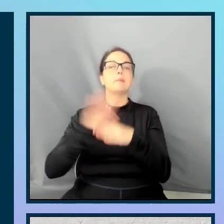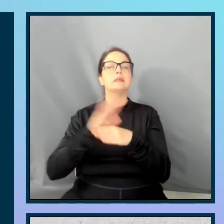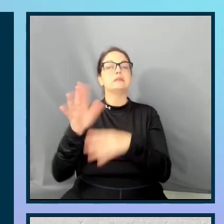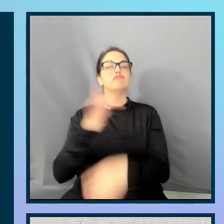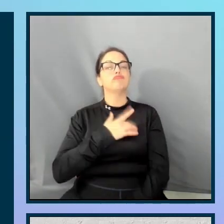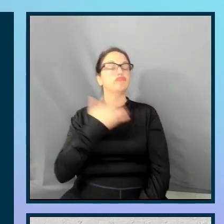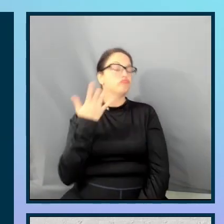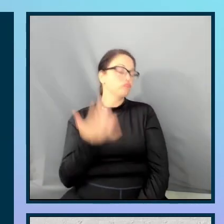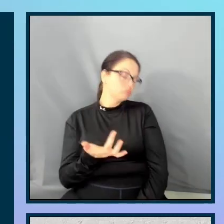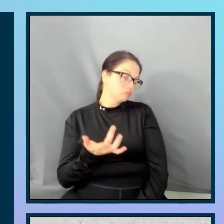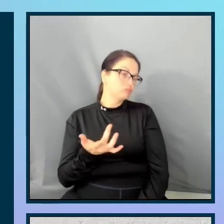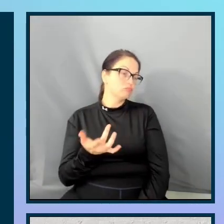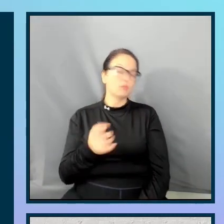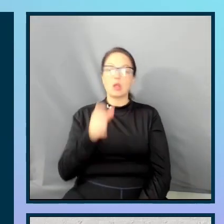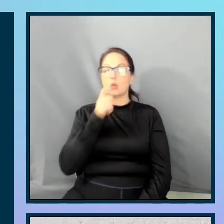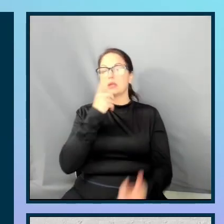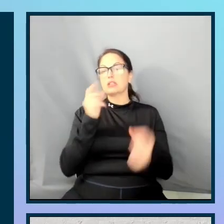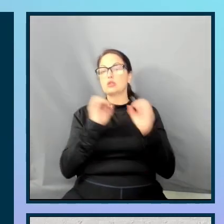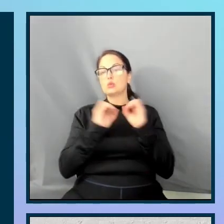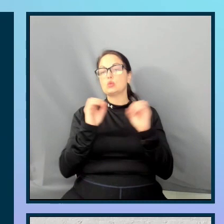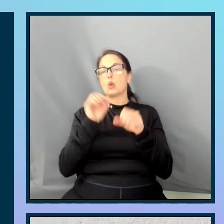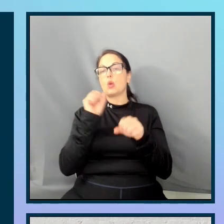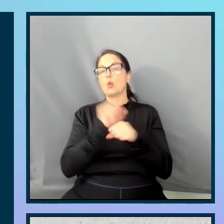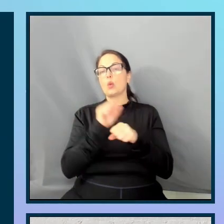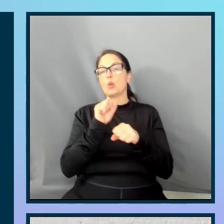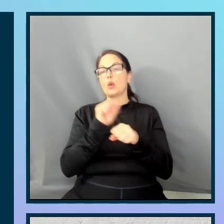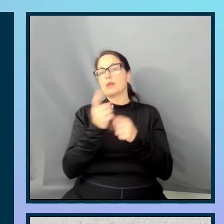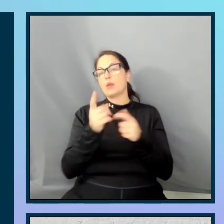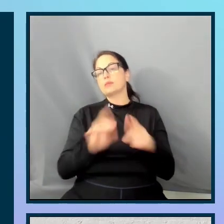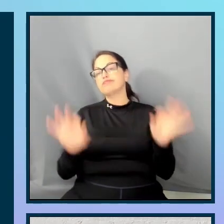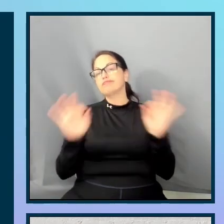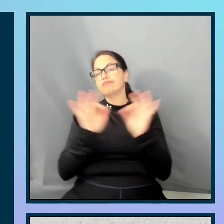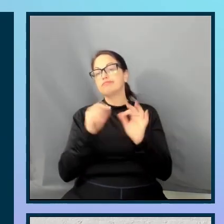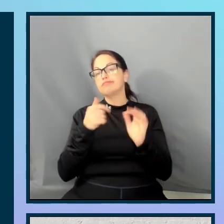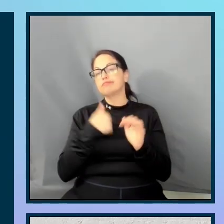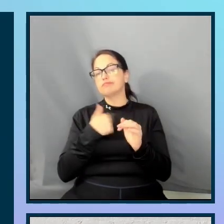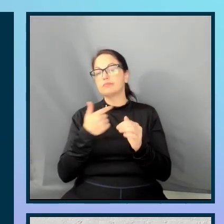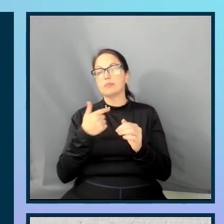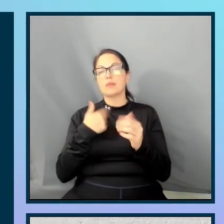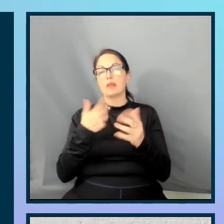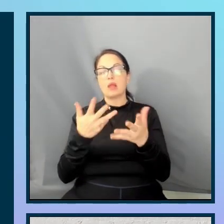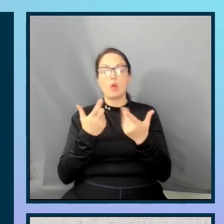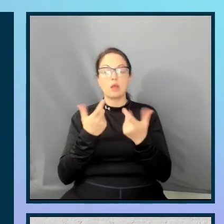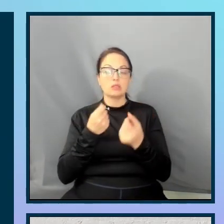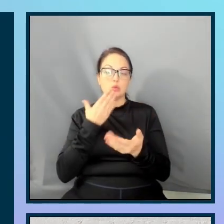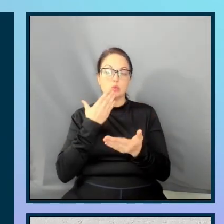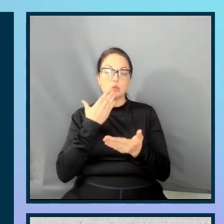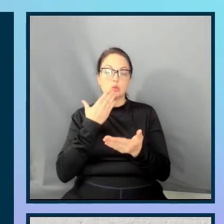"Was not doing any work that would be meaningful to me." I wanted to do good, so I joined a program